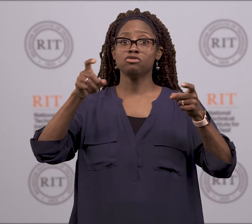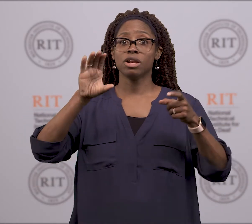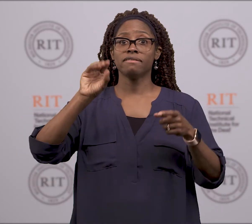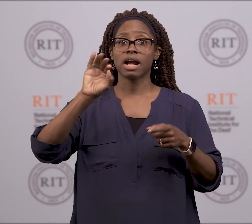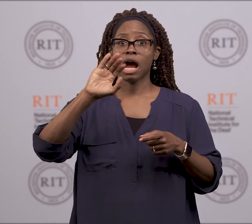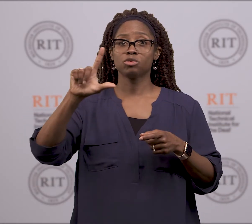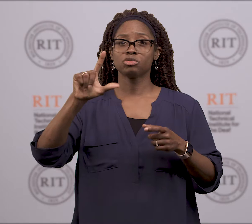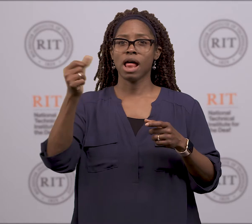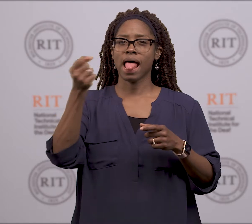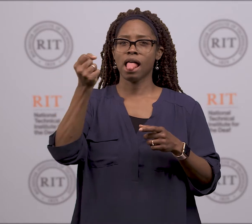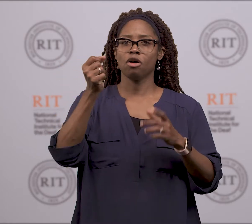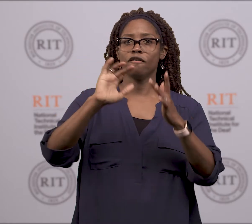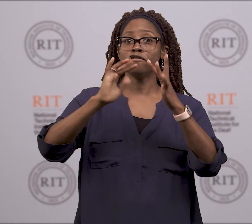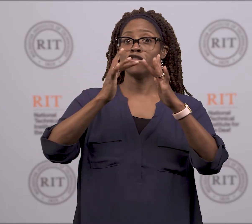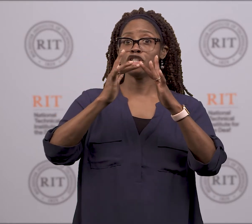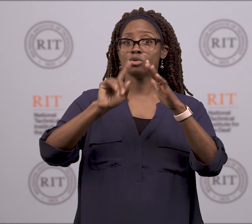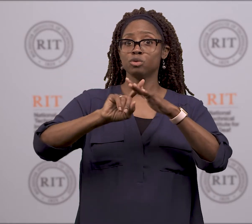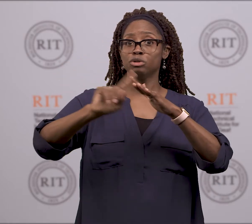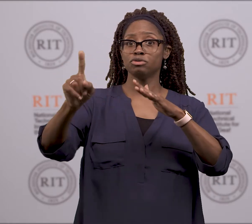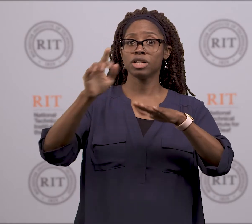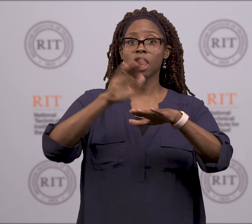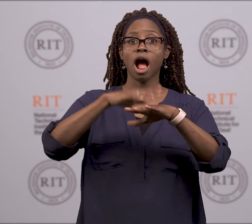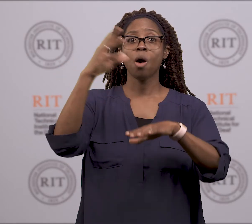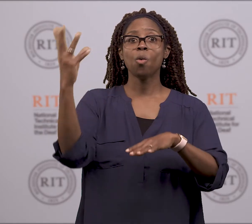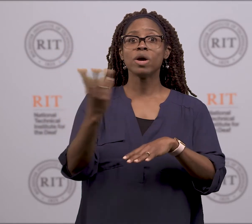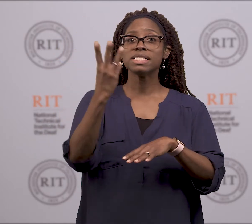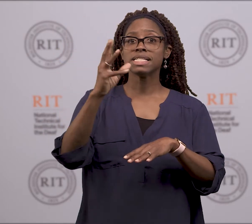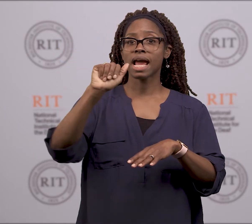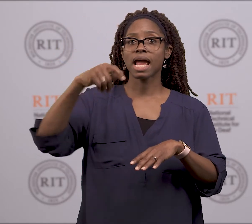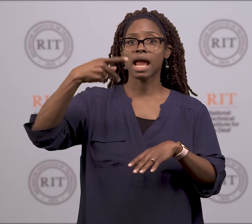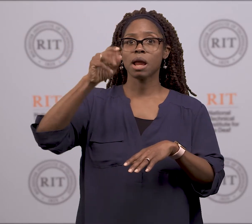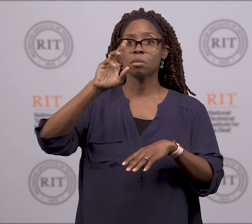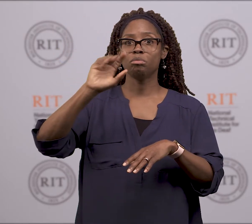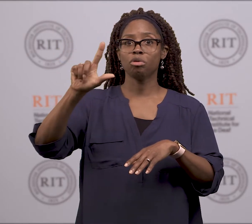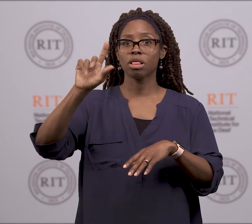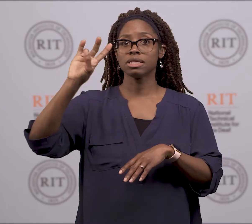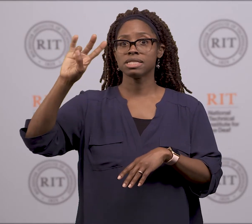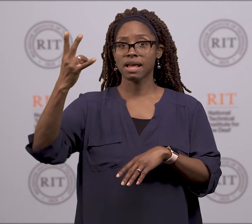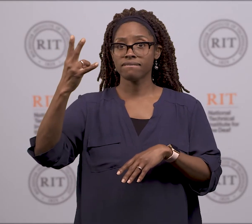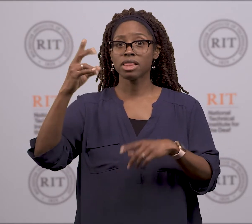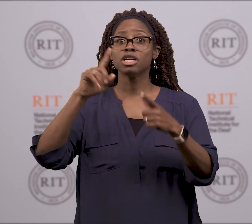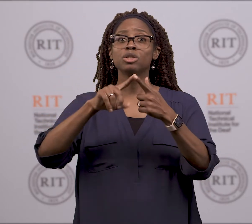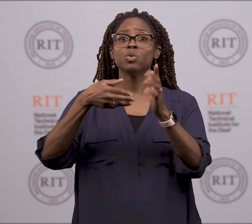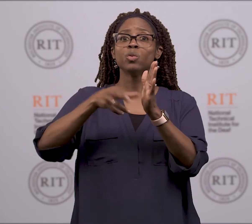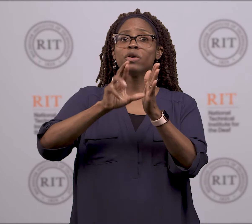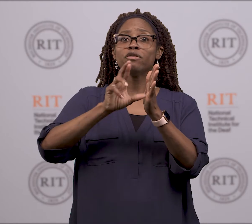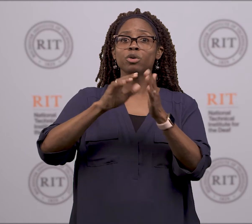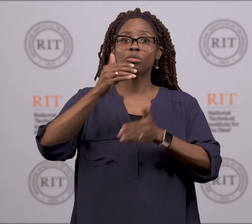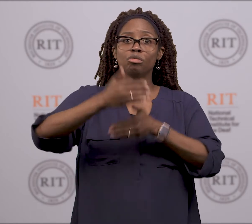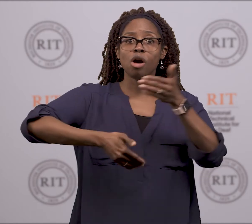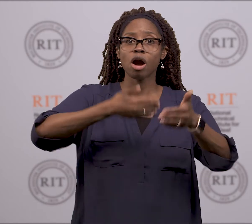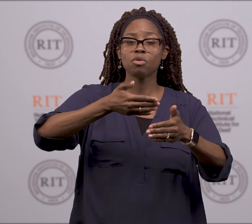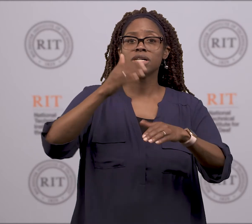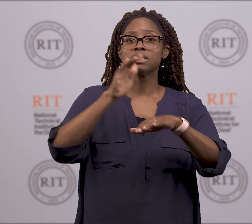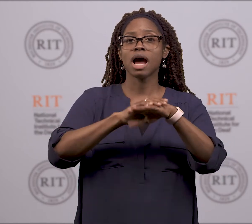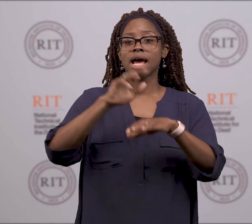The NTID Administrative Council held a virtual retreat on Wednesday, April 7